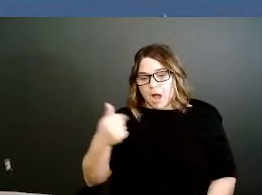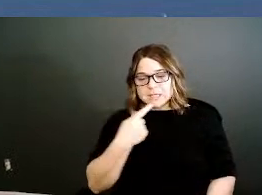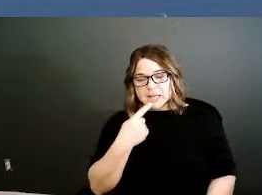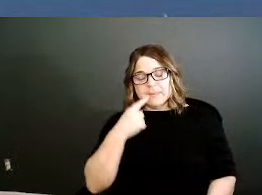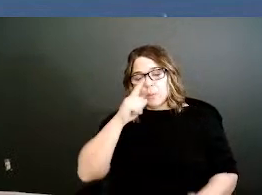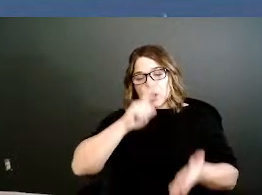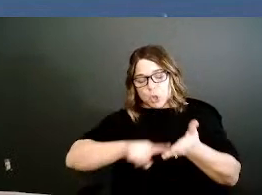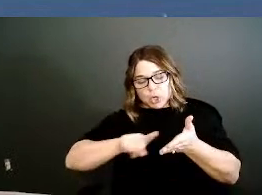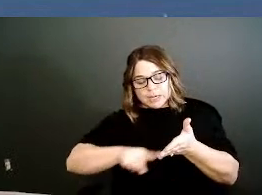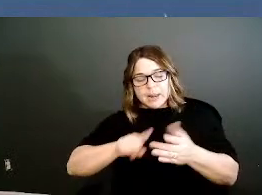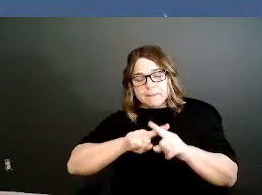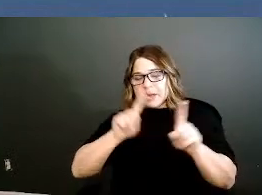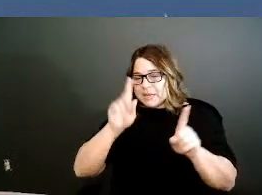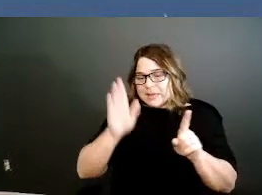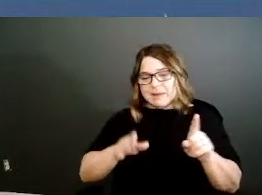WE HAVE RIGHTS TO PAID SICK TIME.